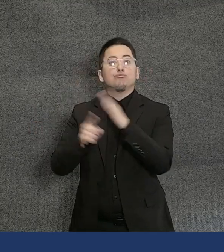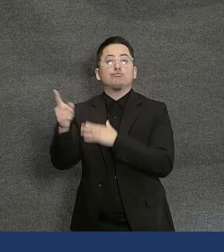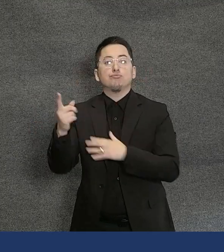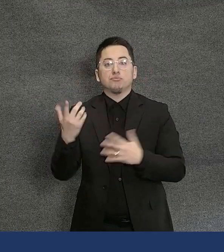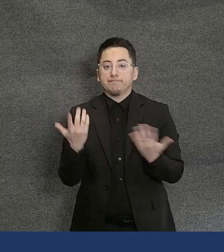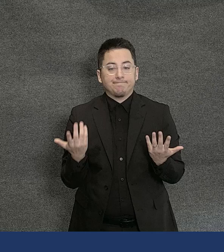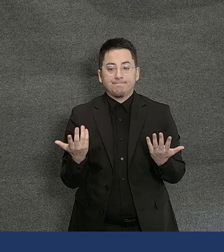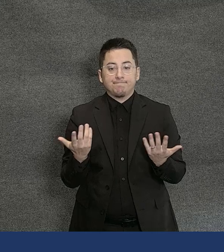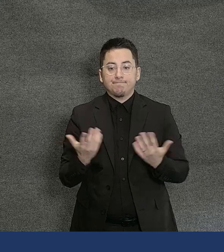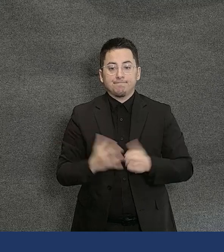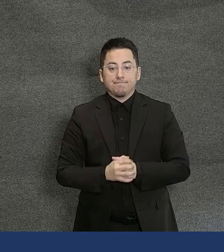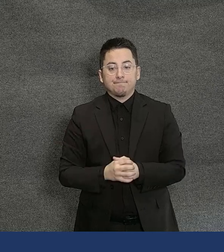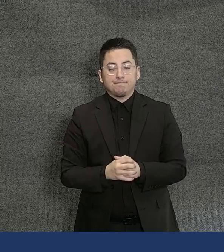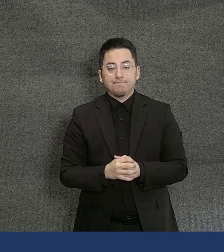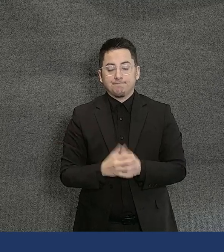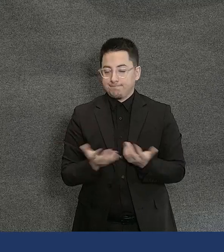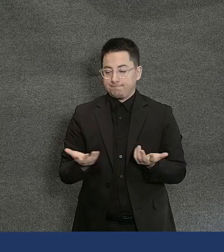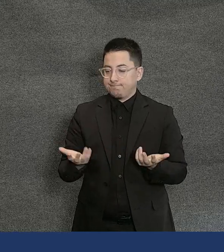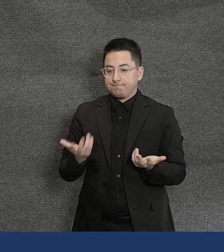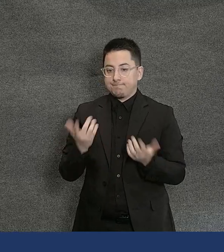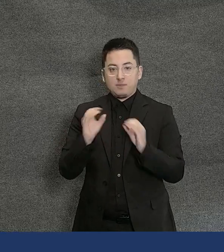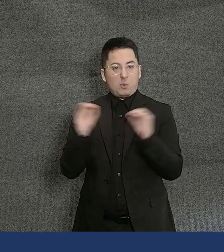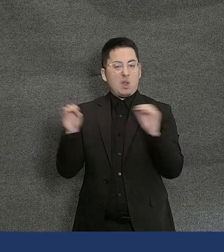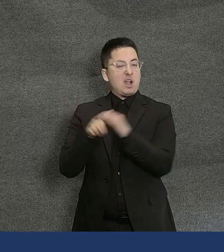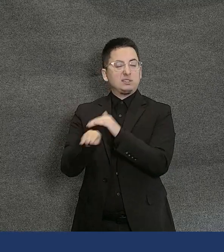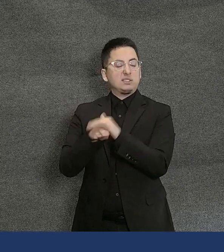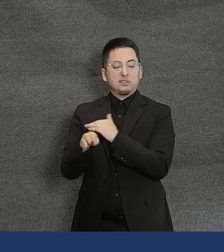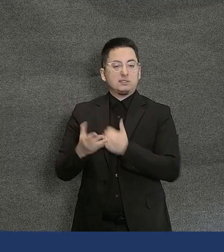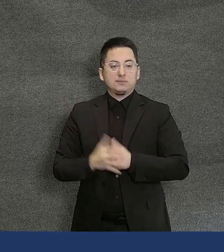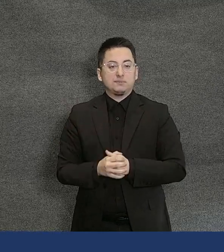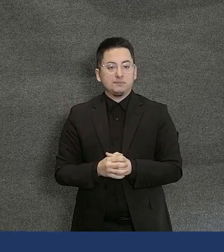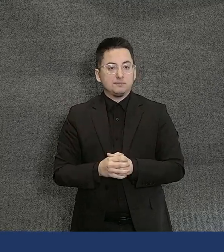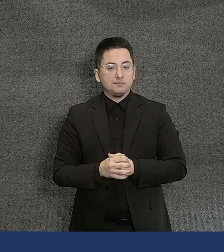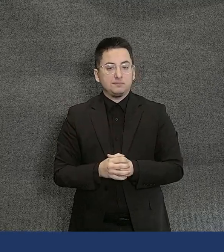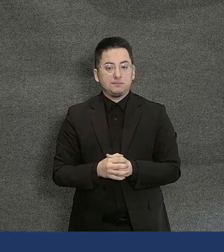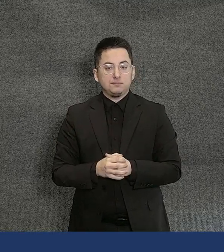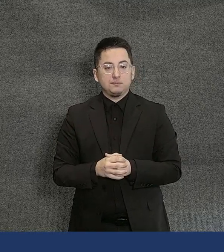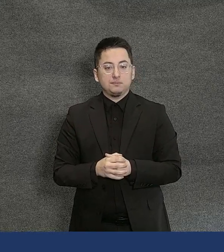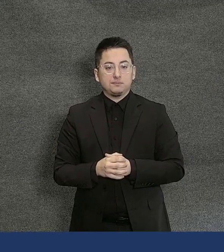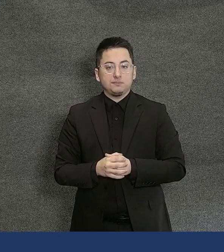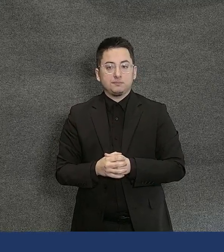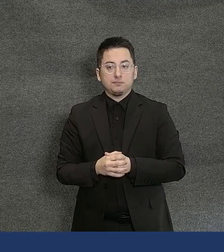really, you don't have the option of finding that.